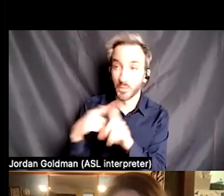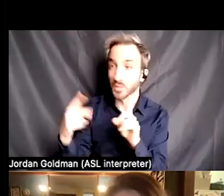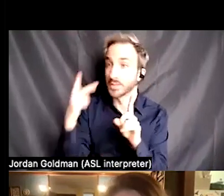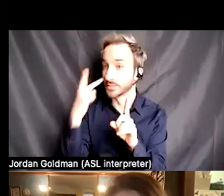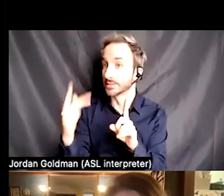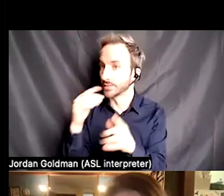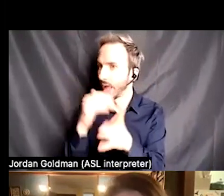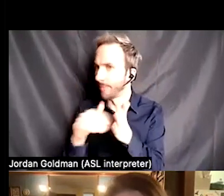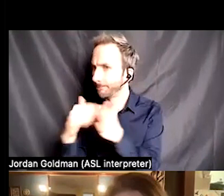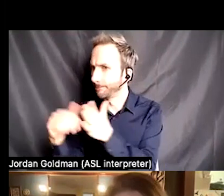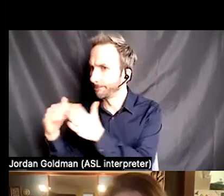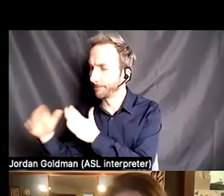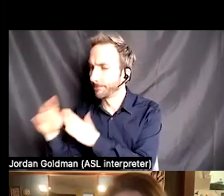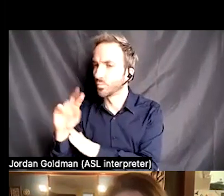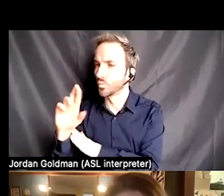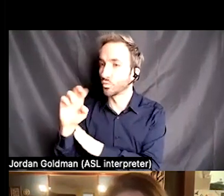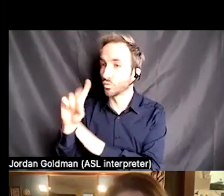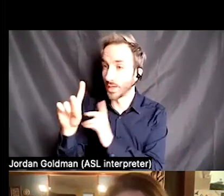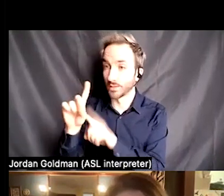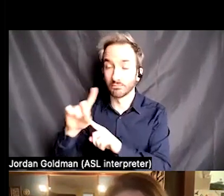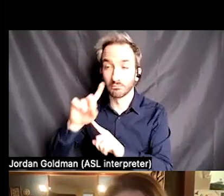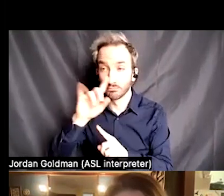And some of these trends include travel-friendly games.